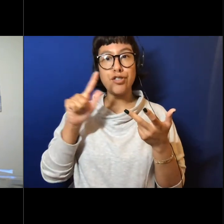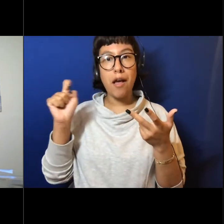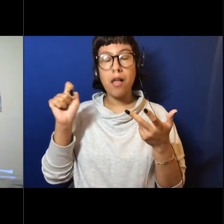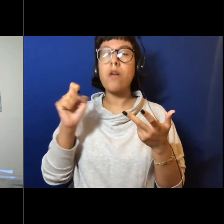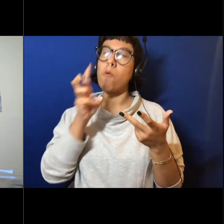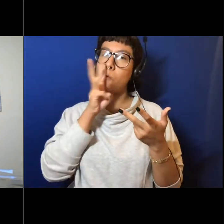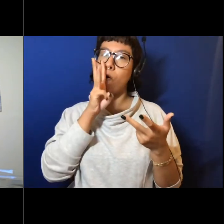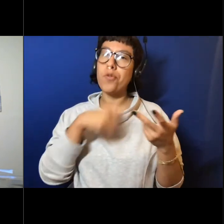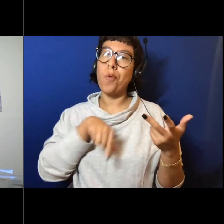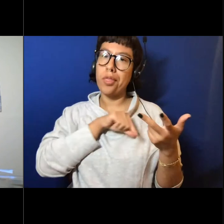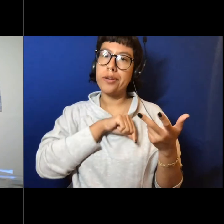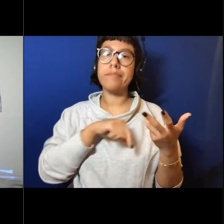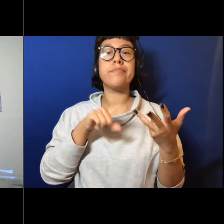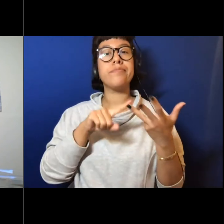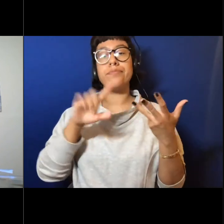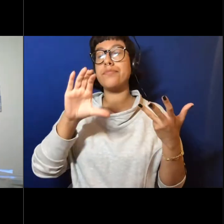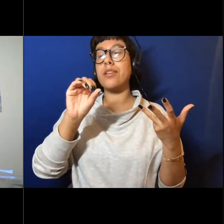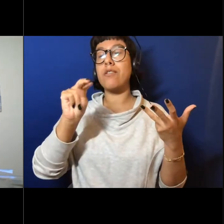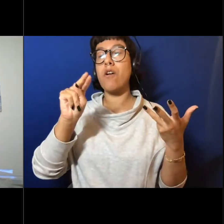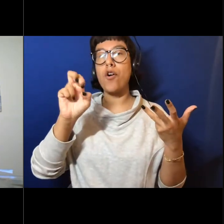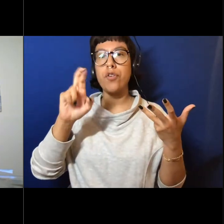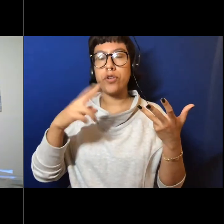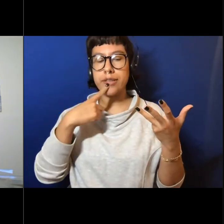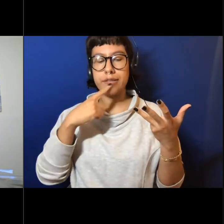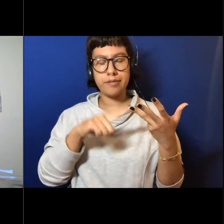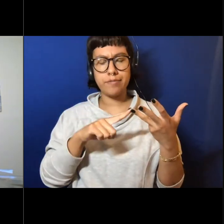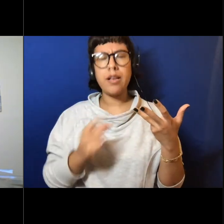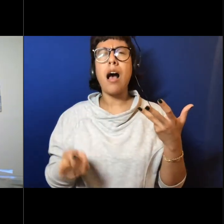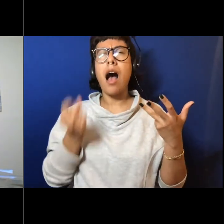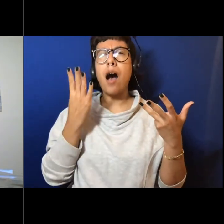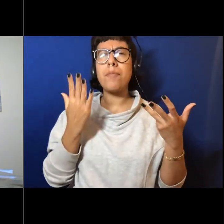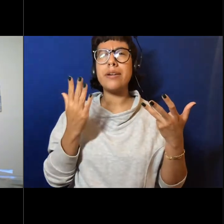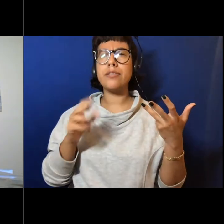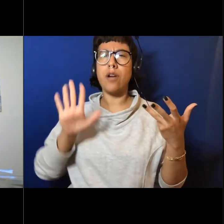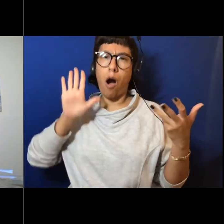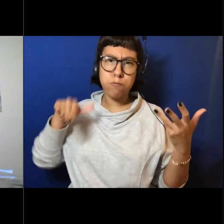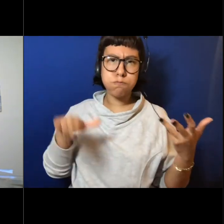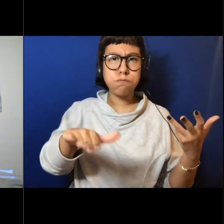Connor's saying you would need to know how much current there is in a given area.